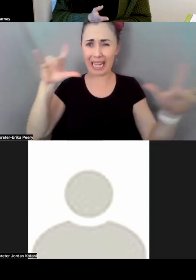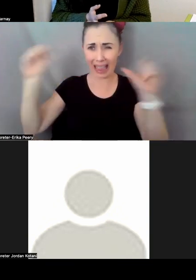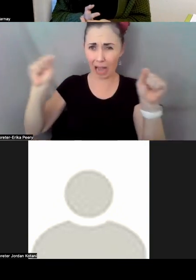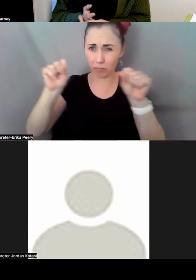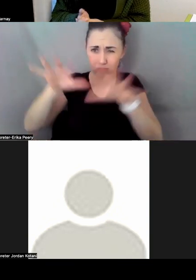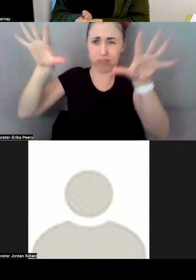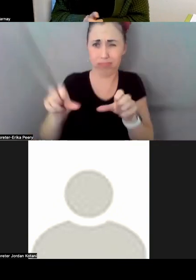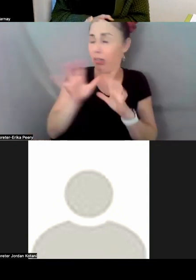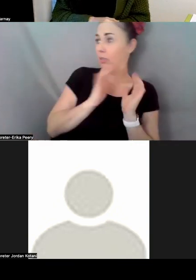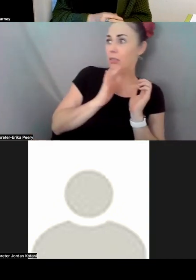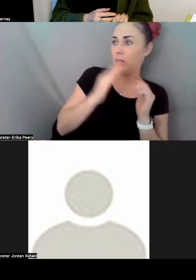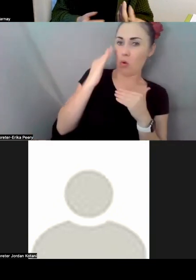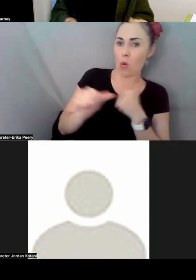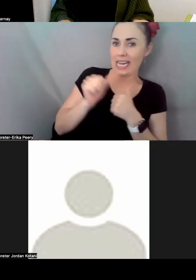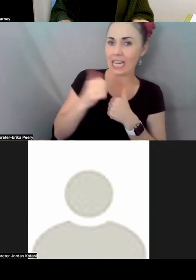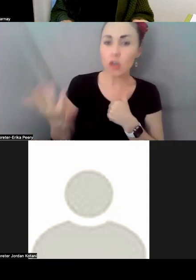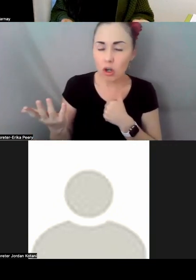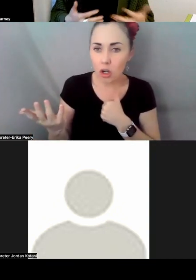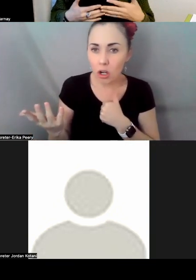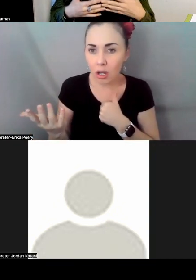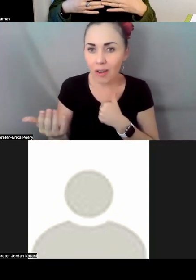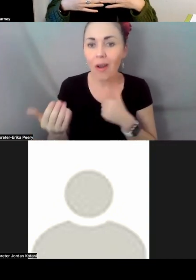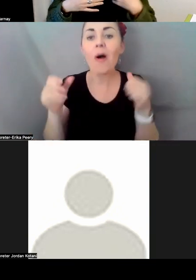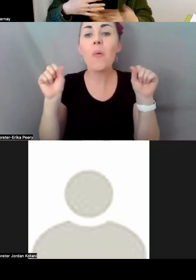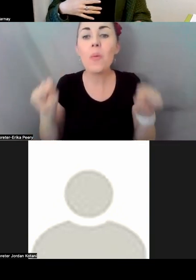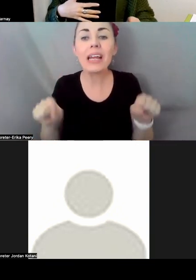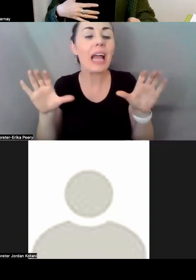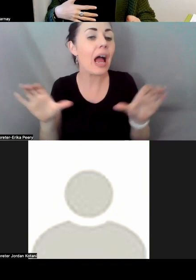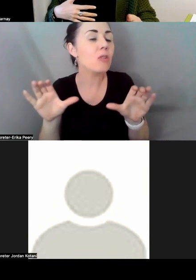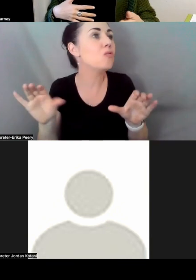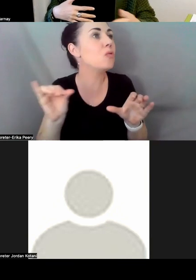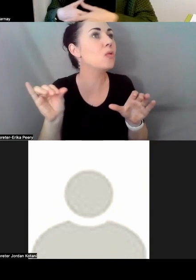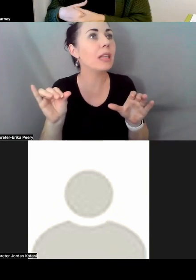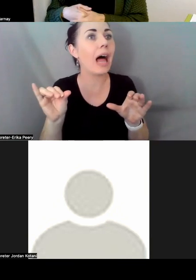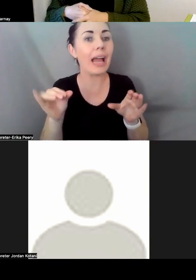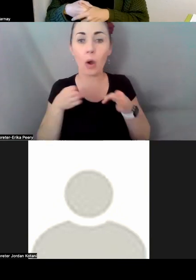We know when we're in danger. We're able to do things like safely cross the road or